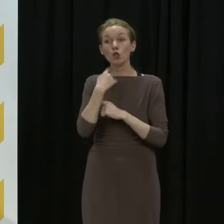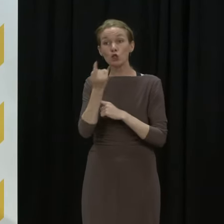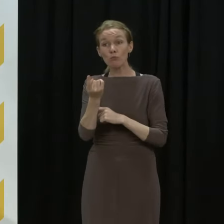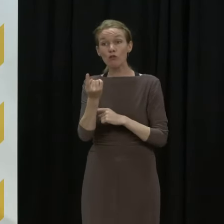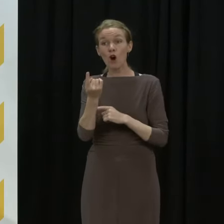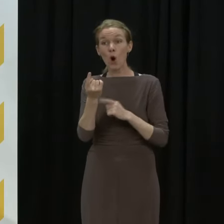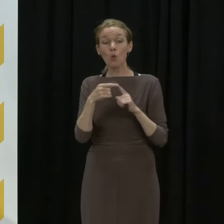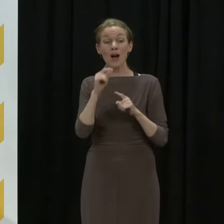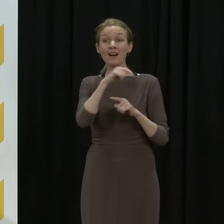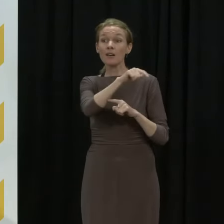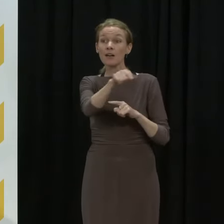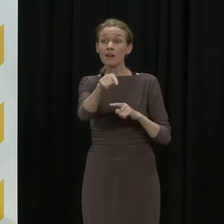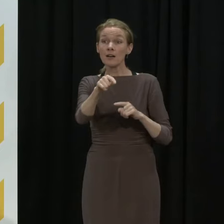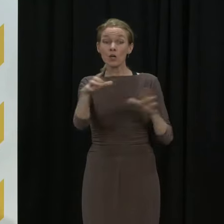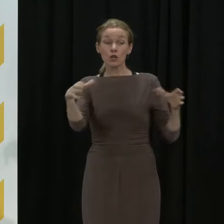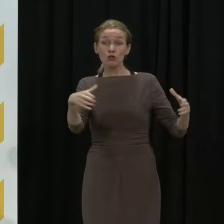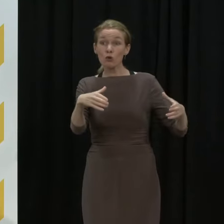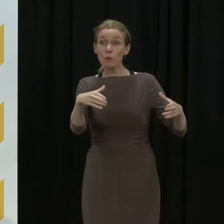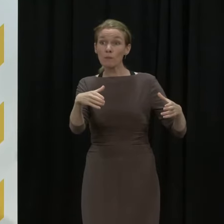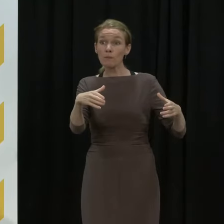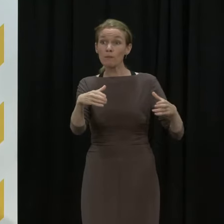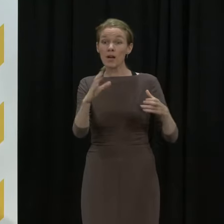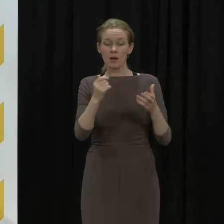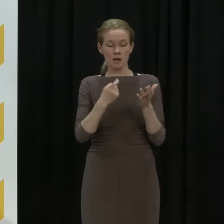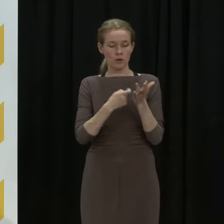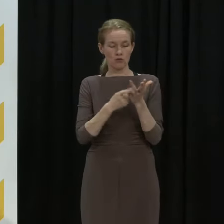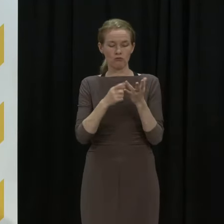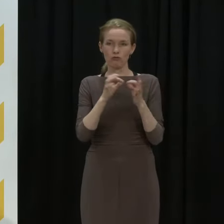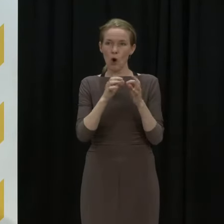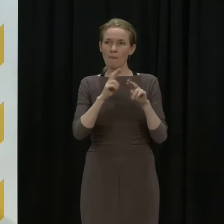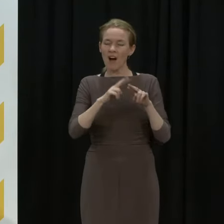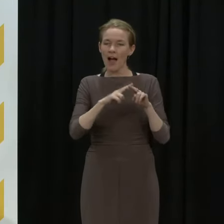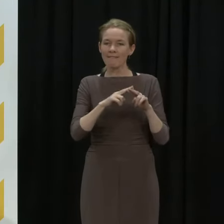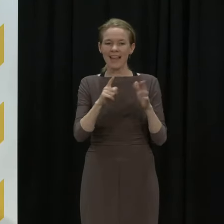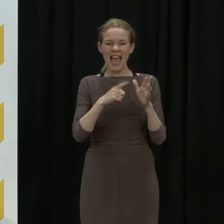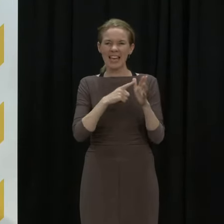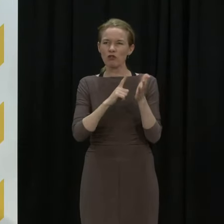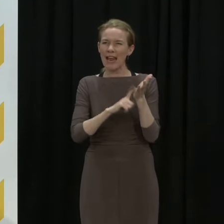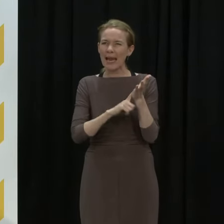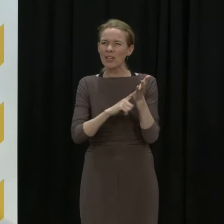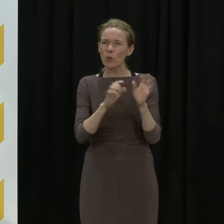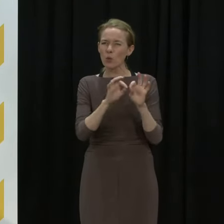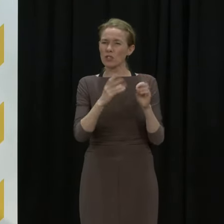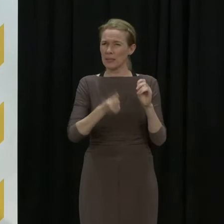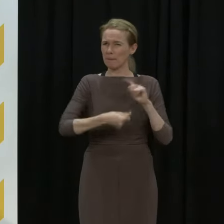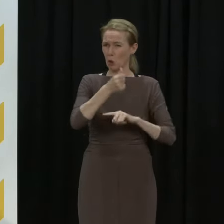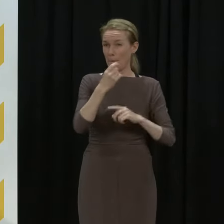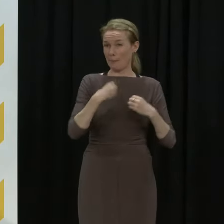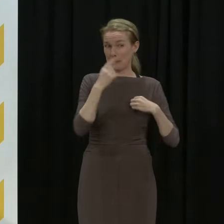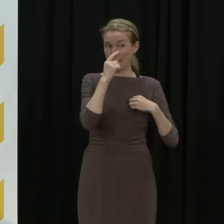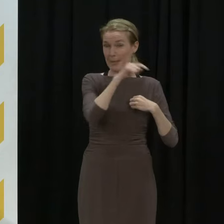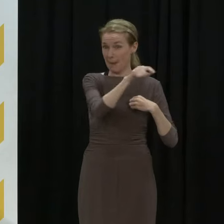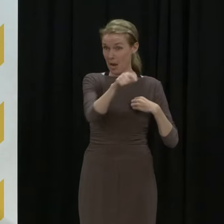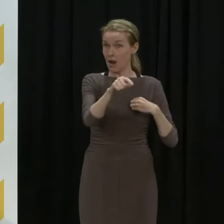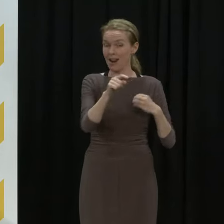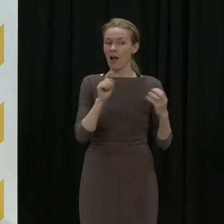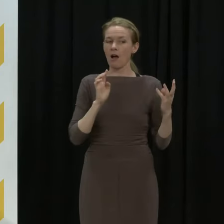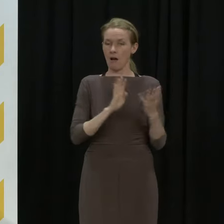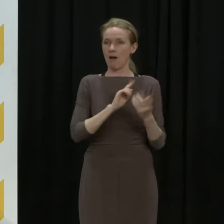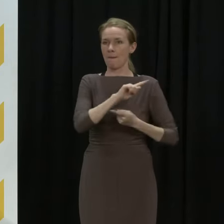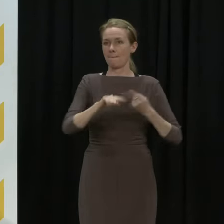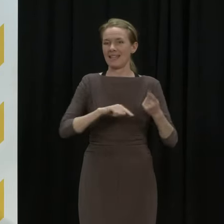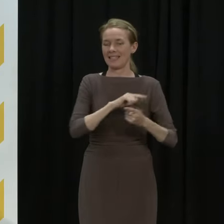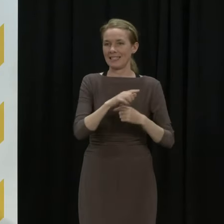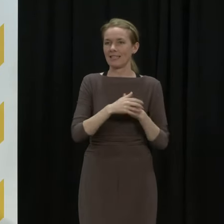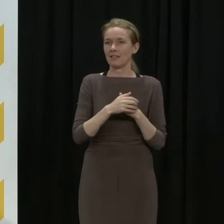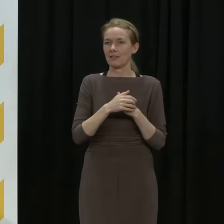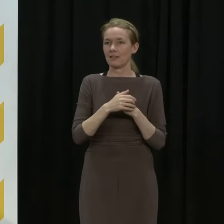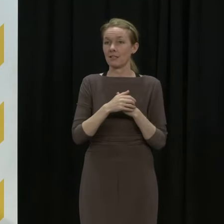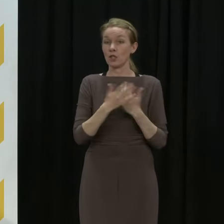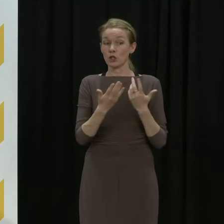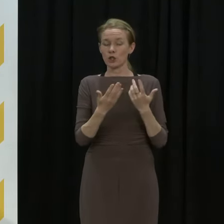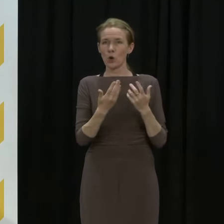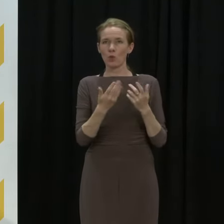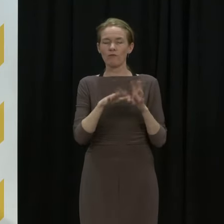this?